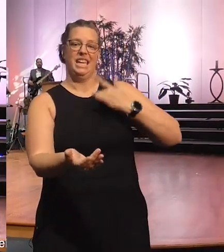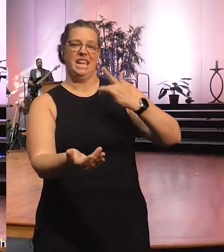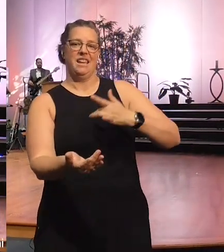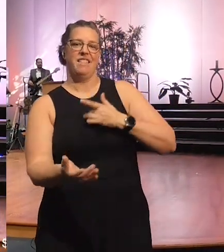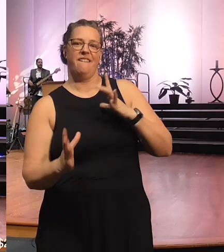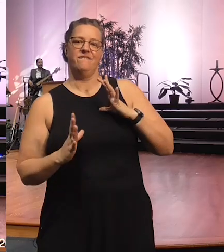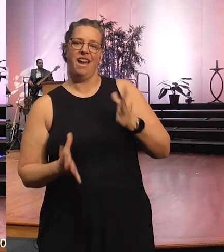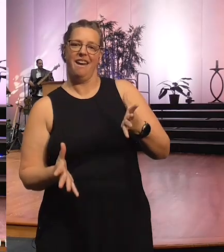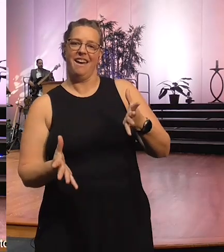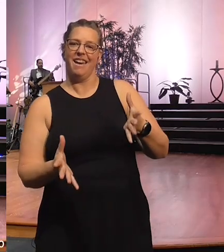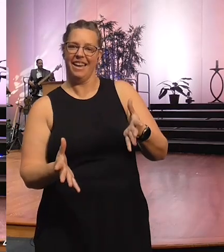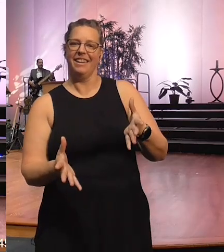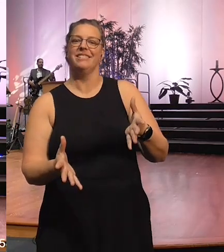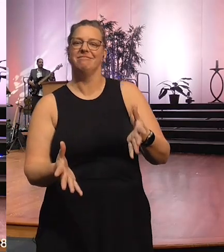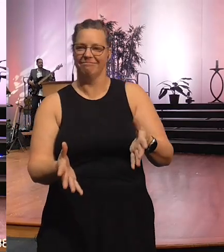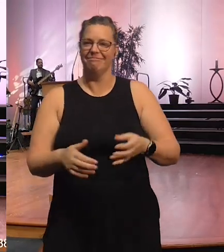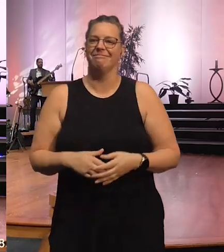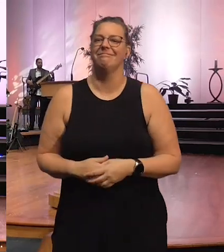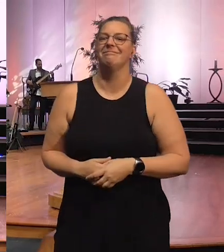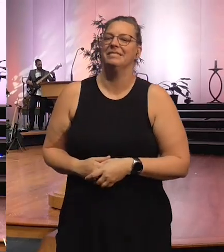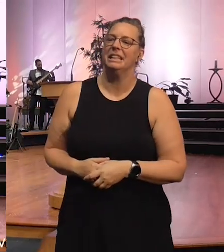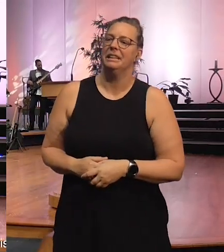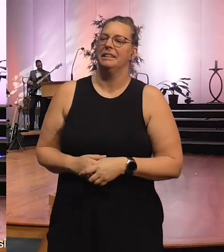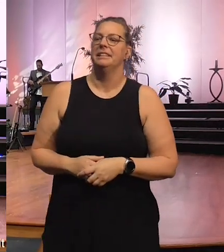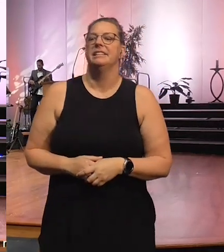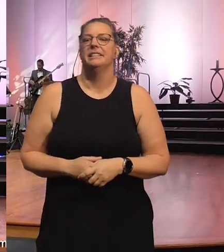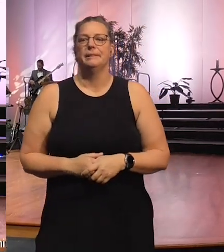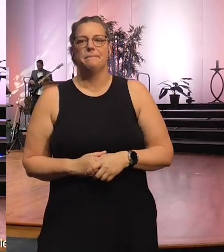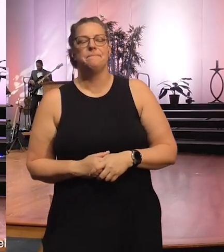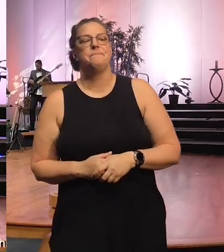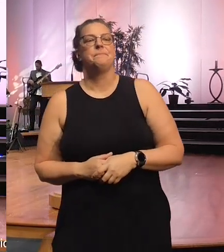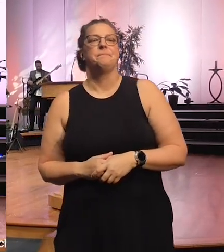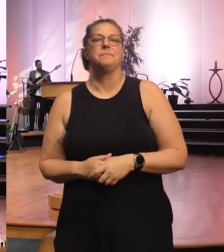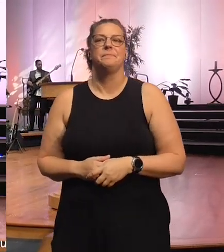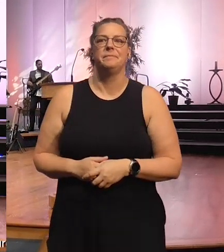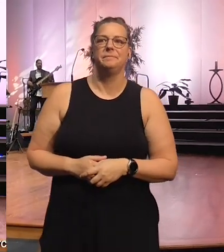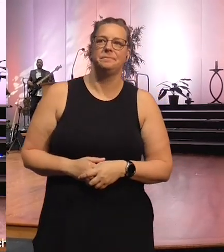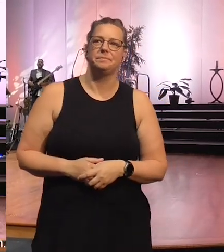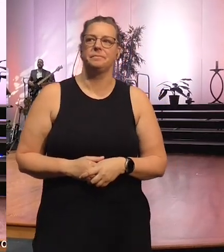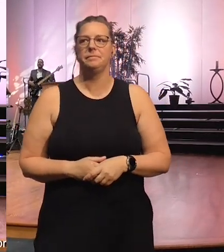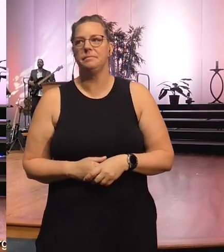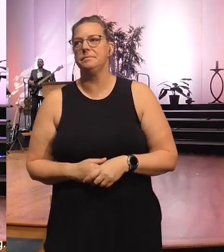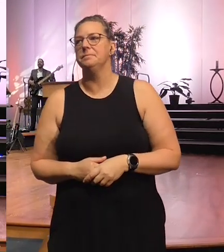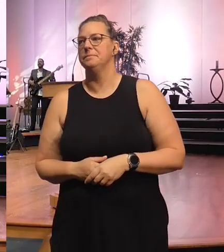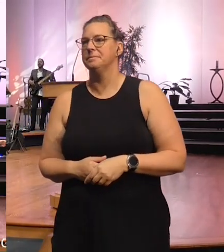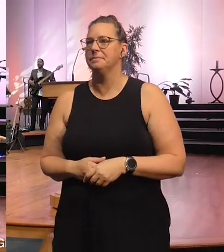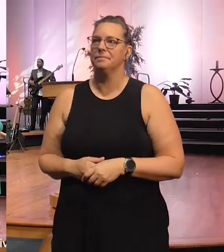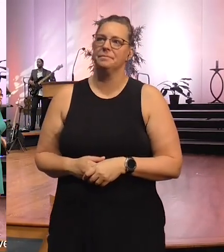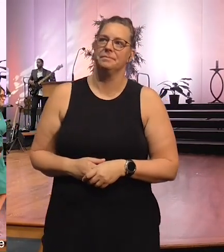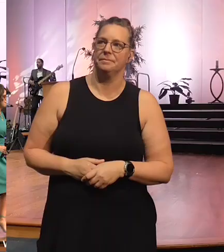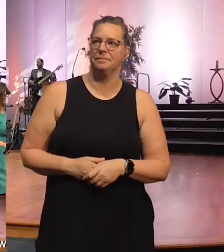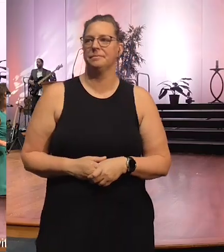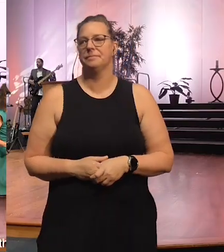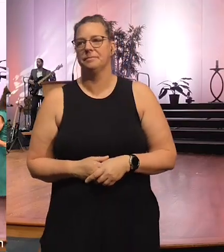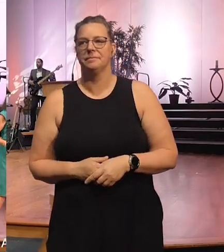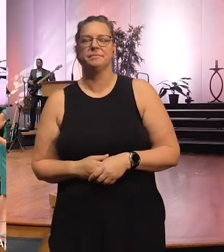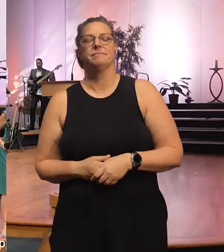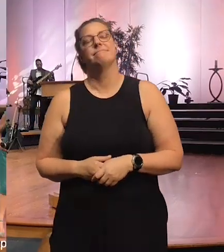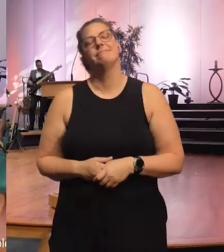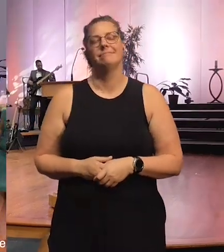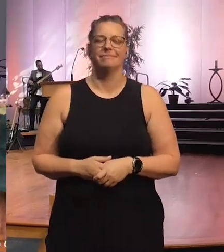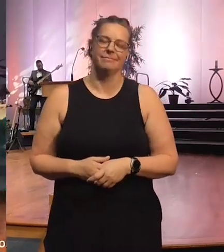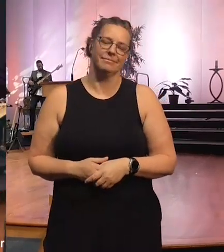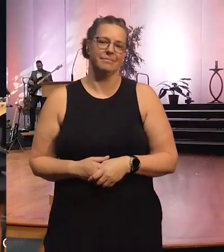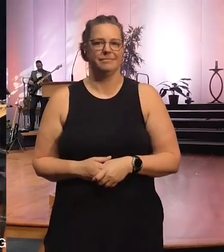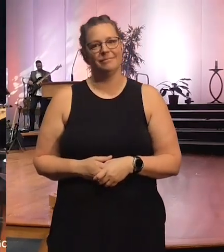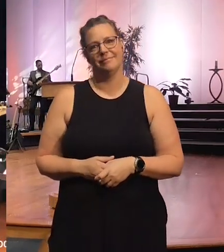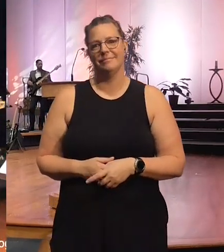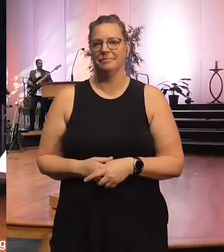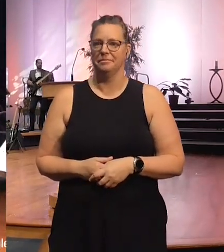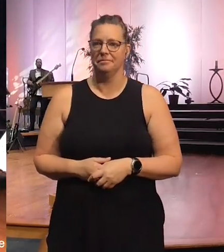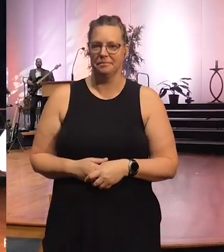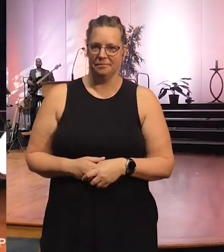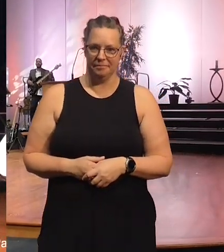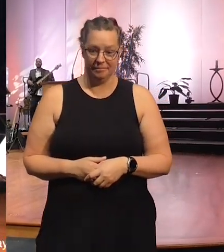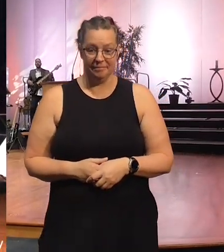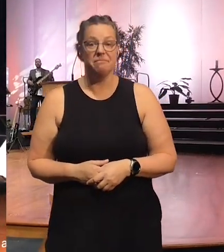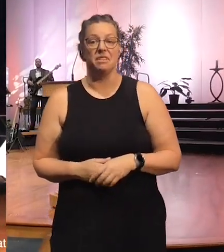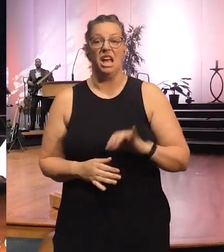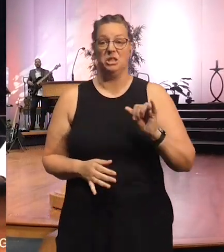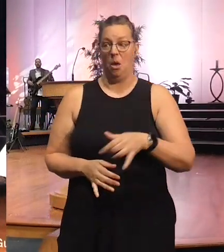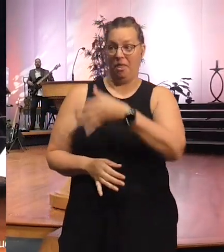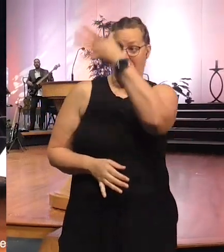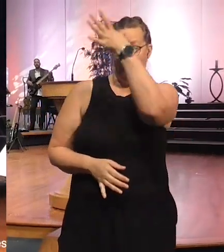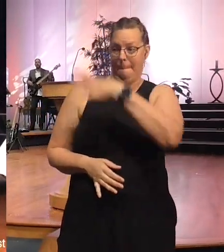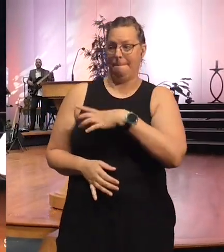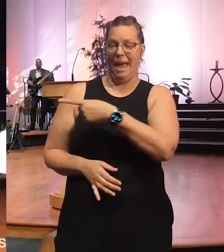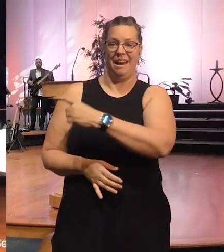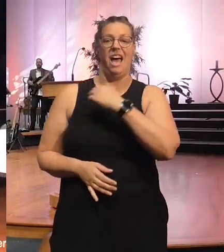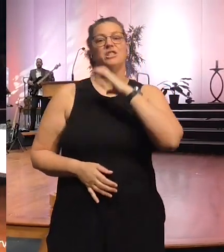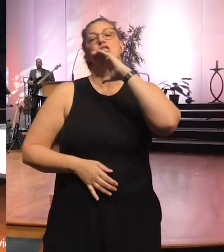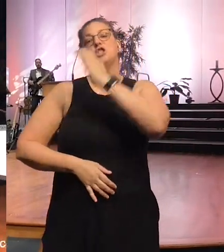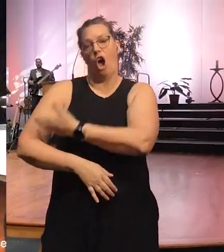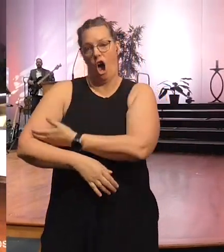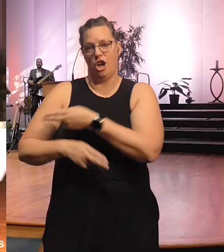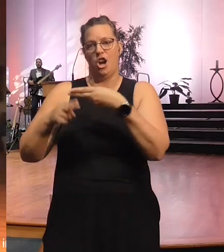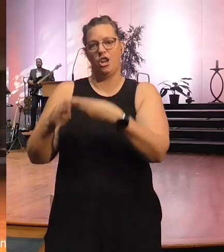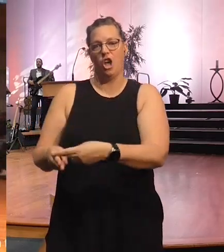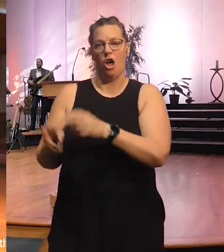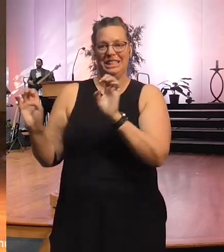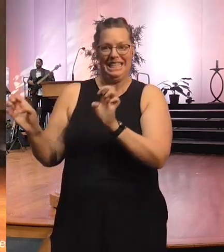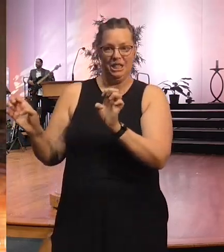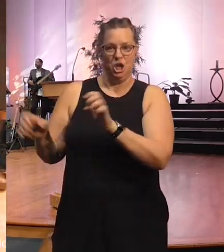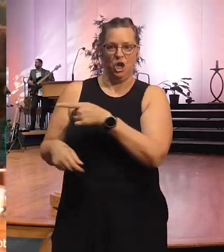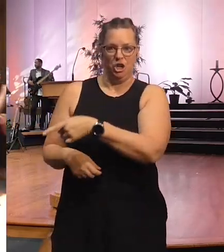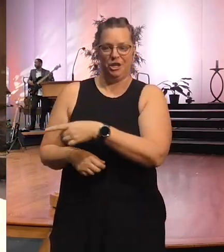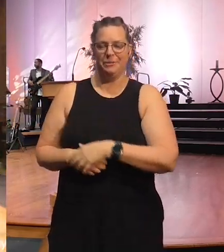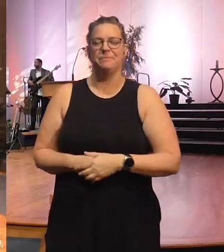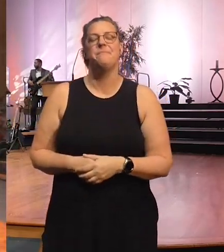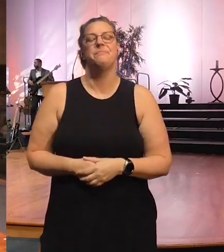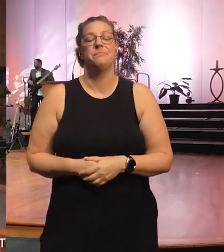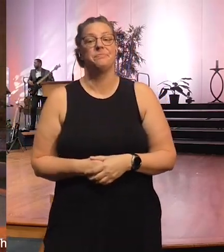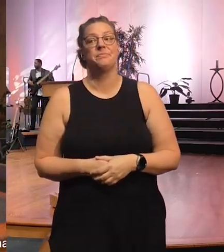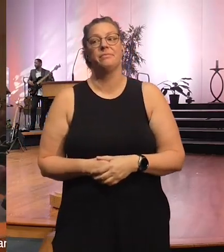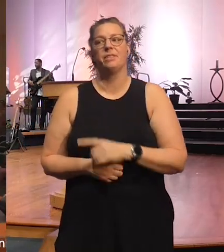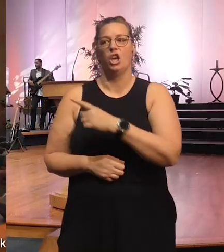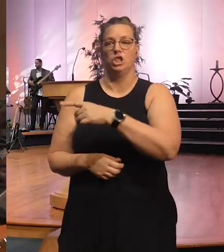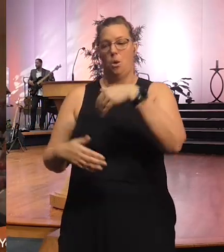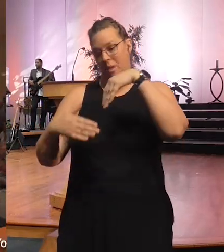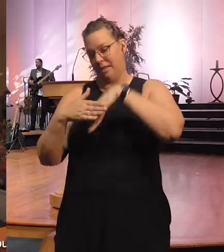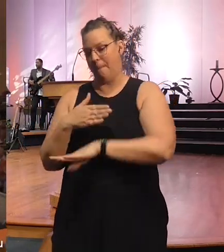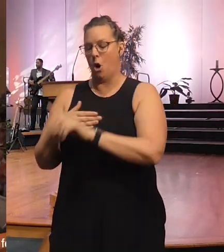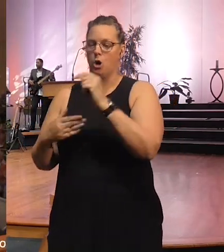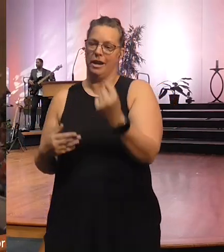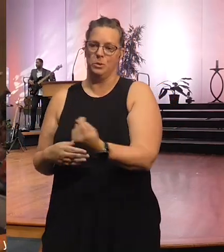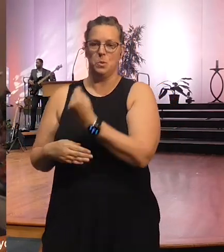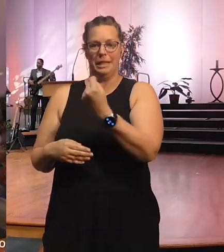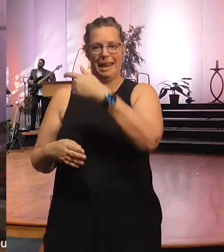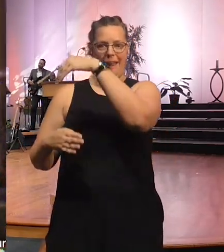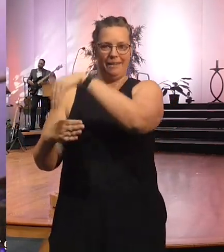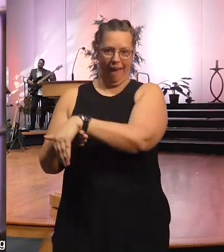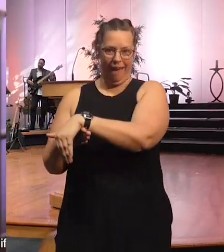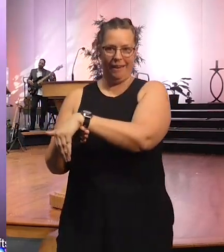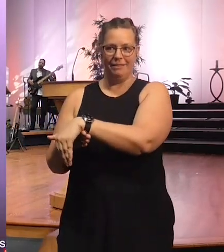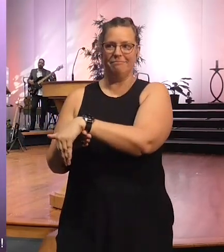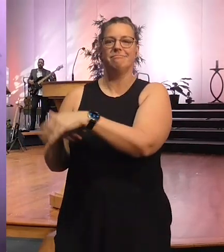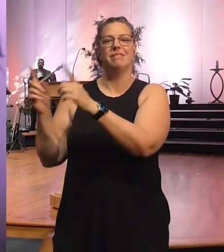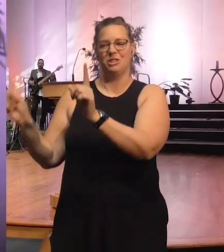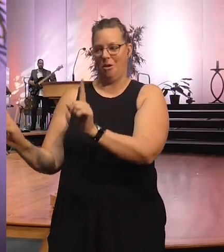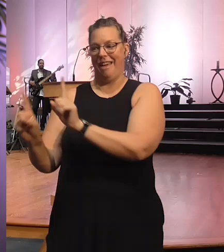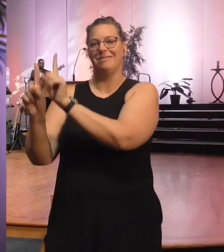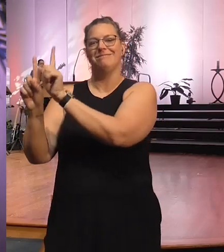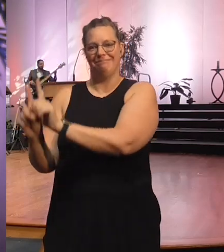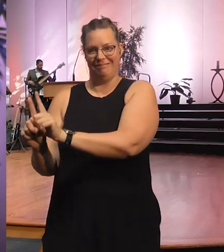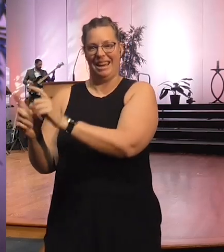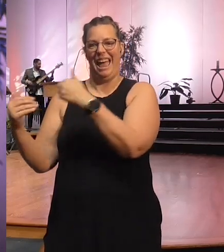F he's got a daughter he calls Easter she was born Bor on a Tuesday night I'm just